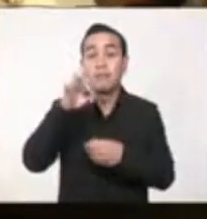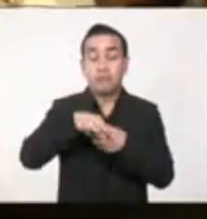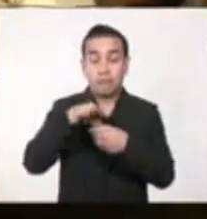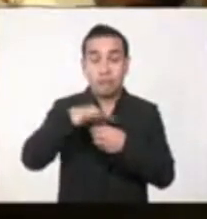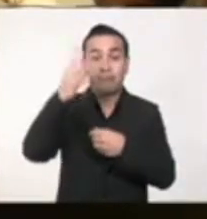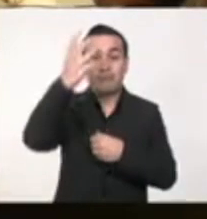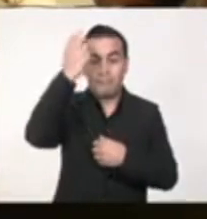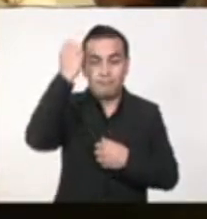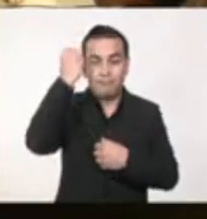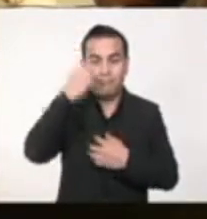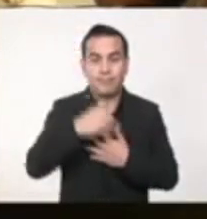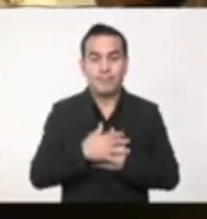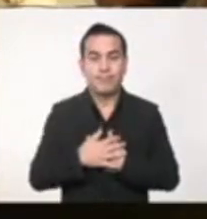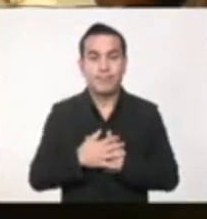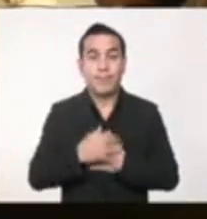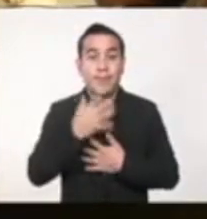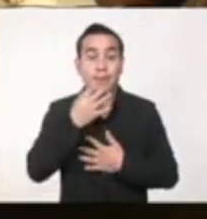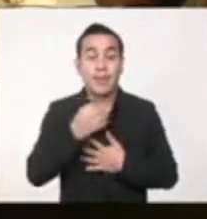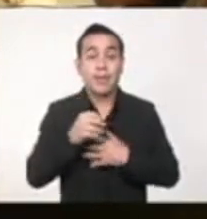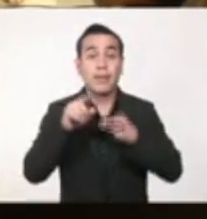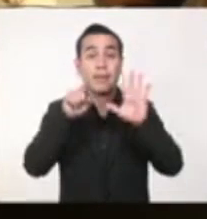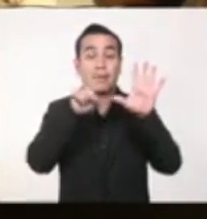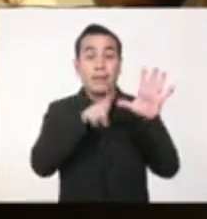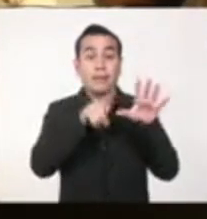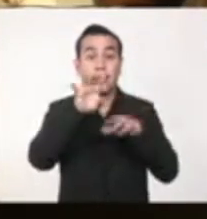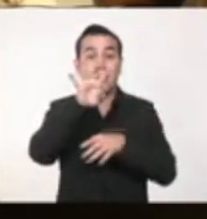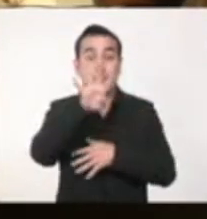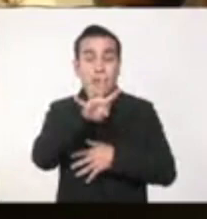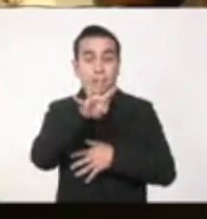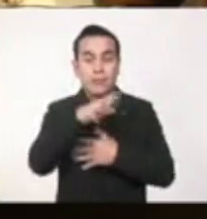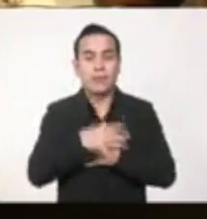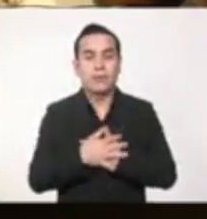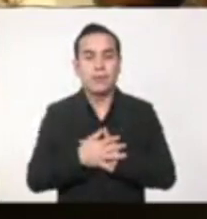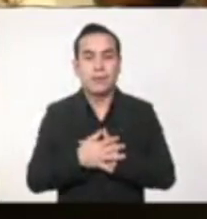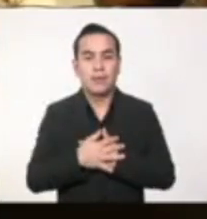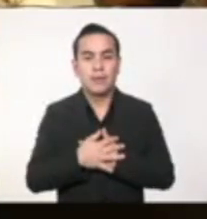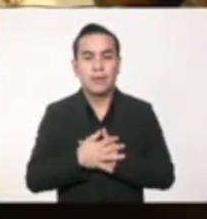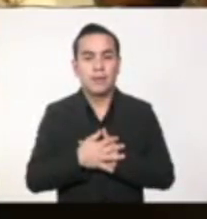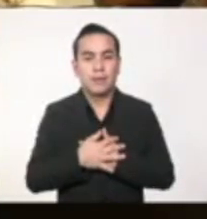And with sixty-four, not with the fifty-six it says